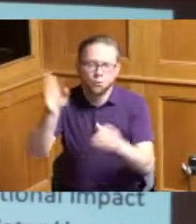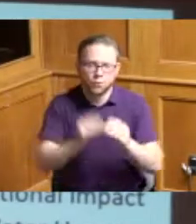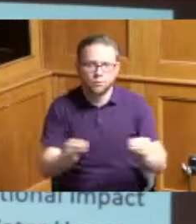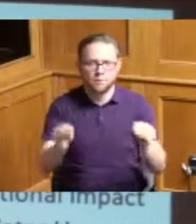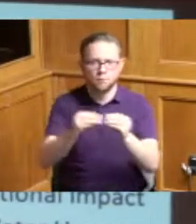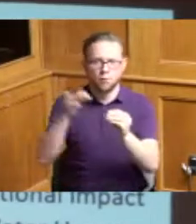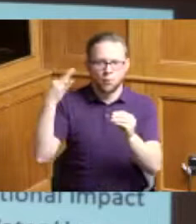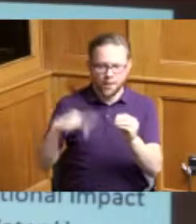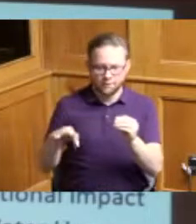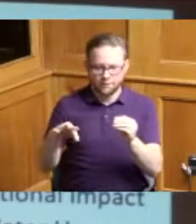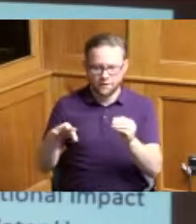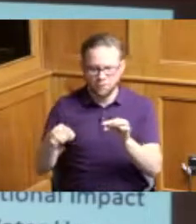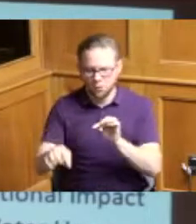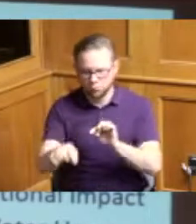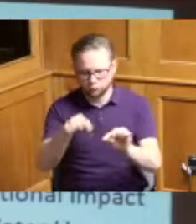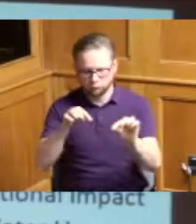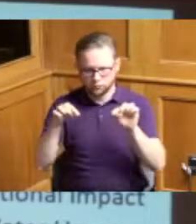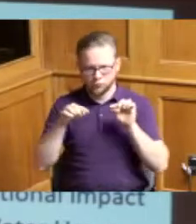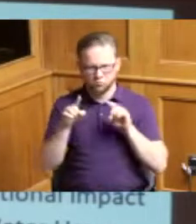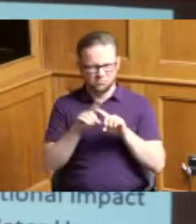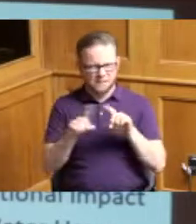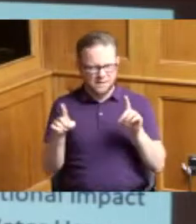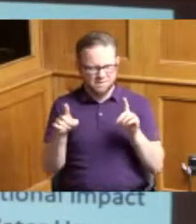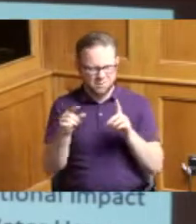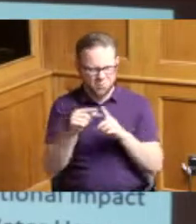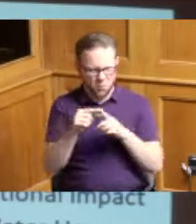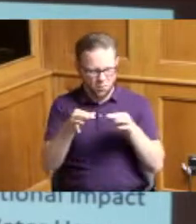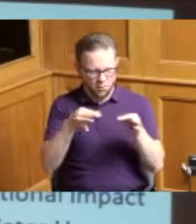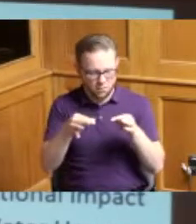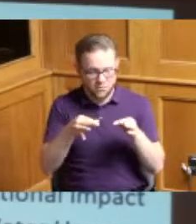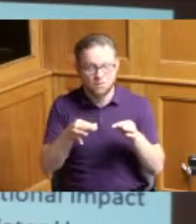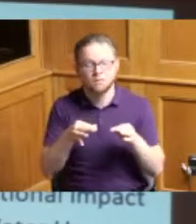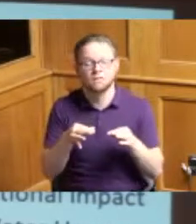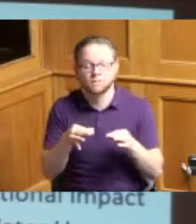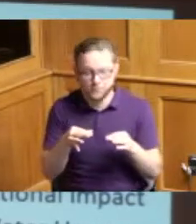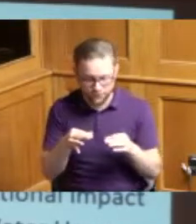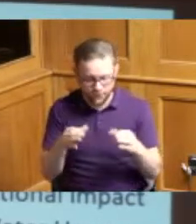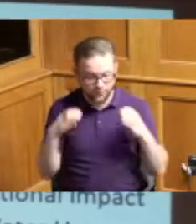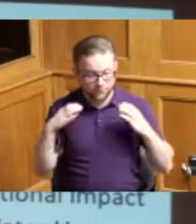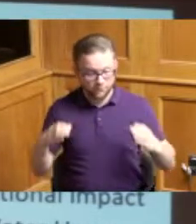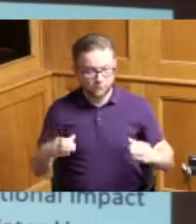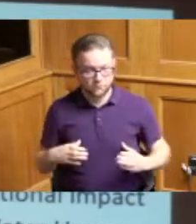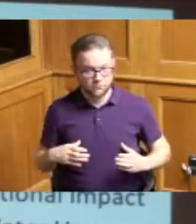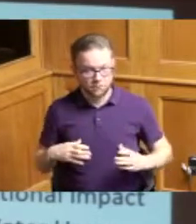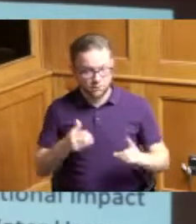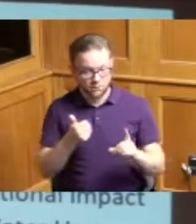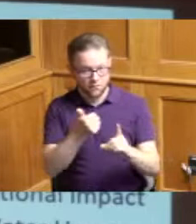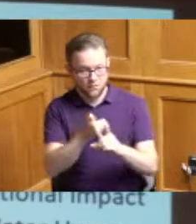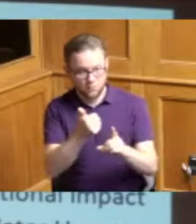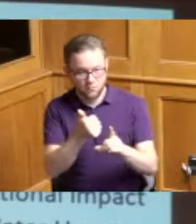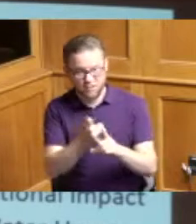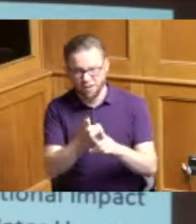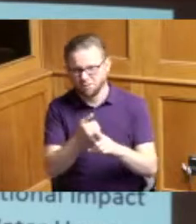say it differently the directional impact for a customer that has a given meter size in a previous